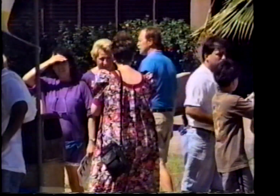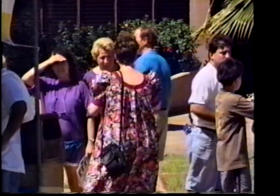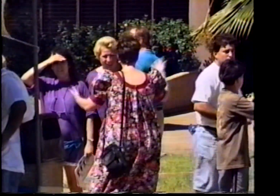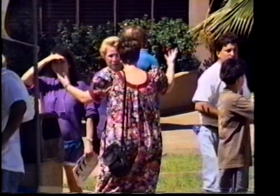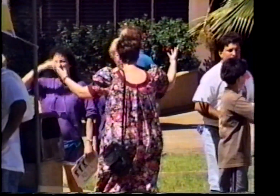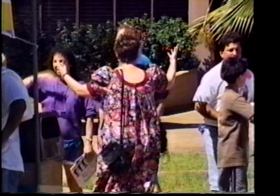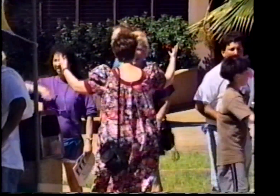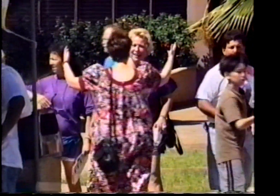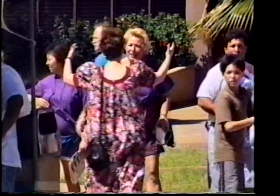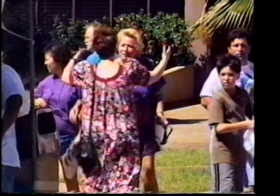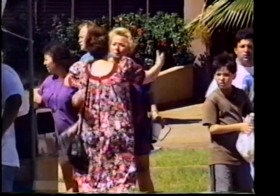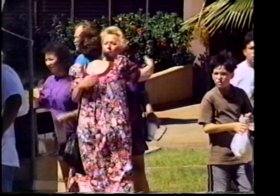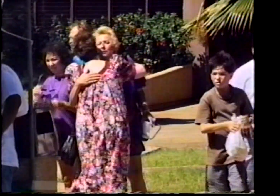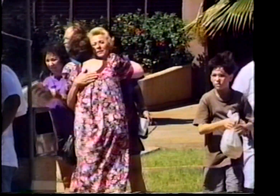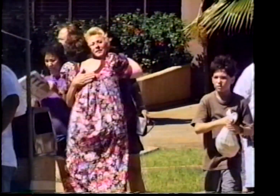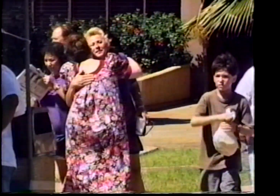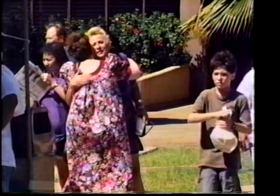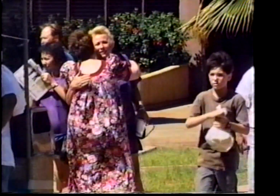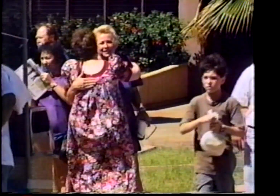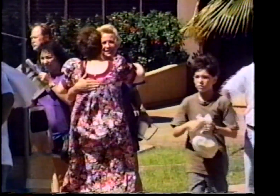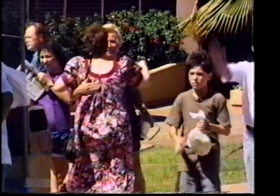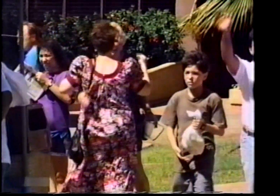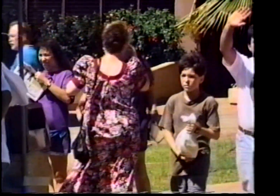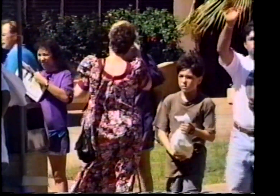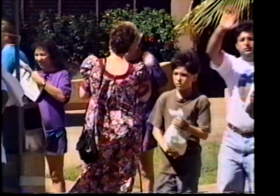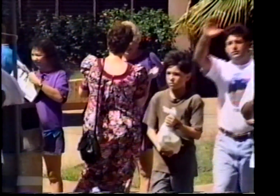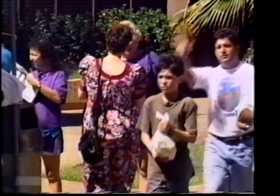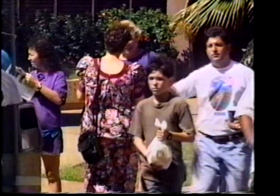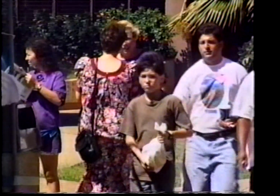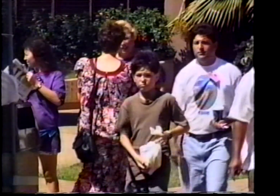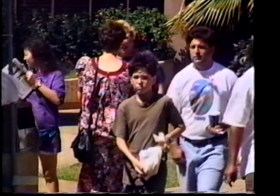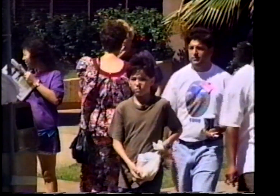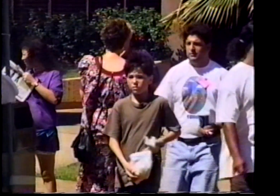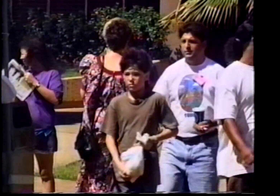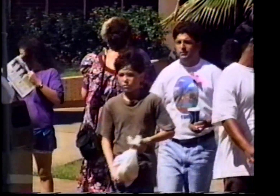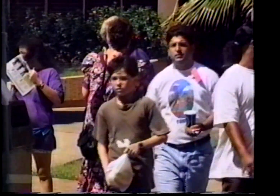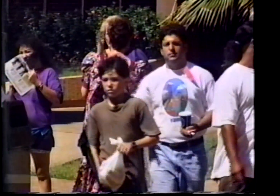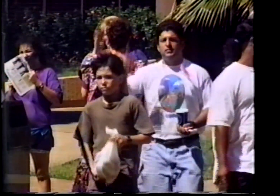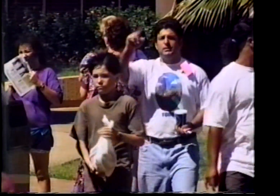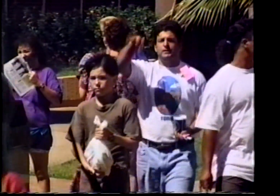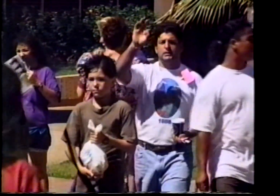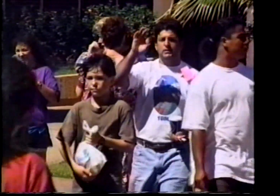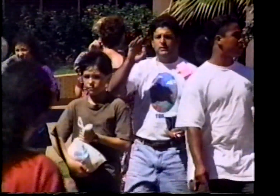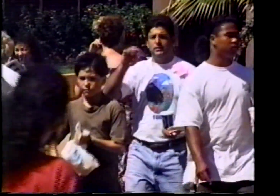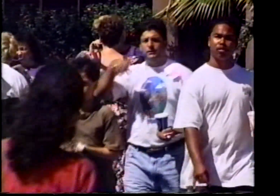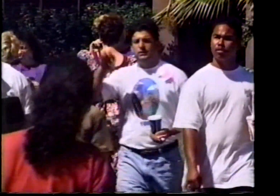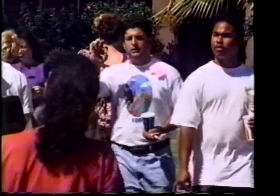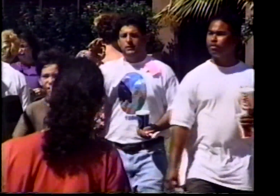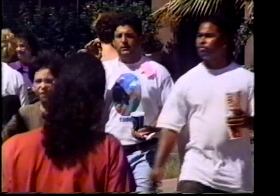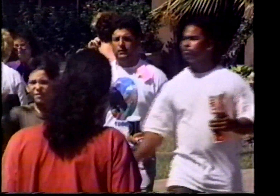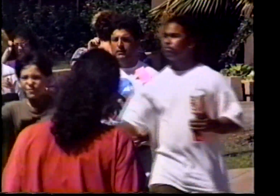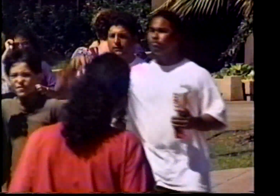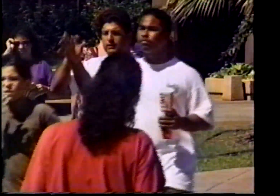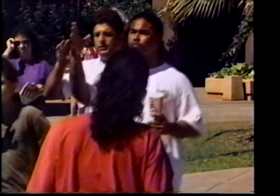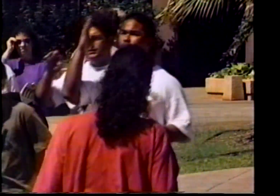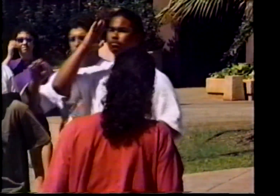Deaf people are not physically disabled and can function independently in our society. continue to breakdown stereotypes.